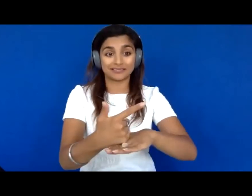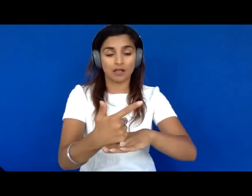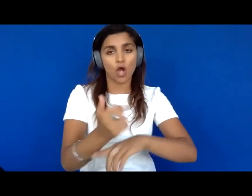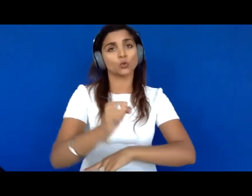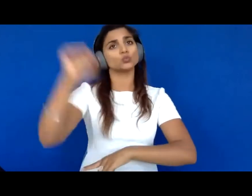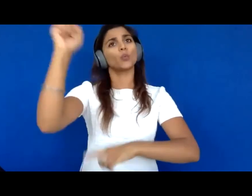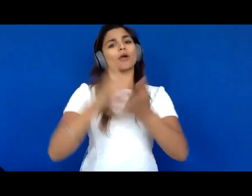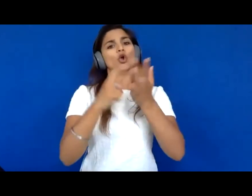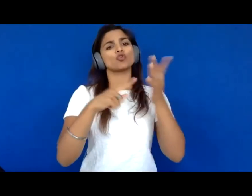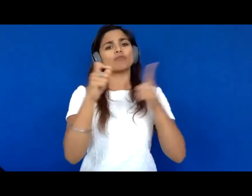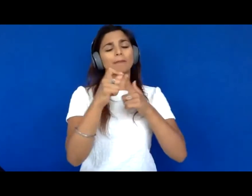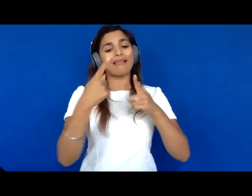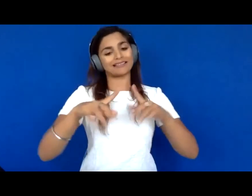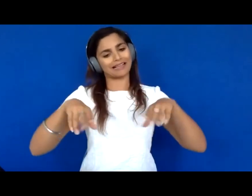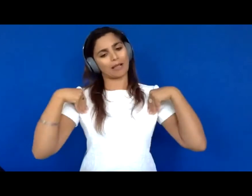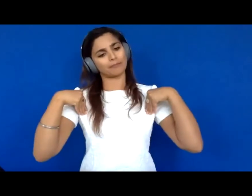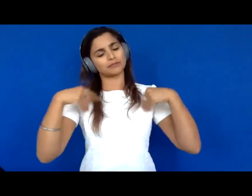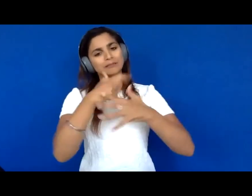disability